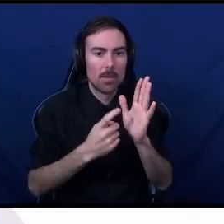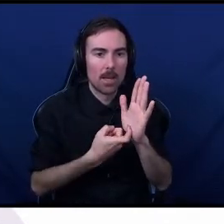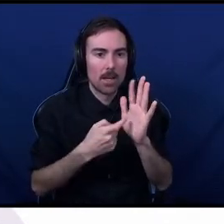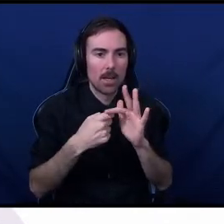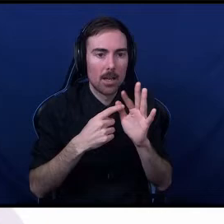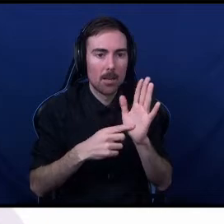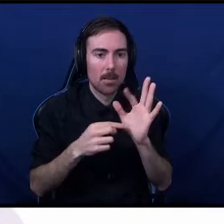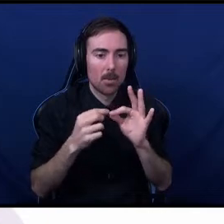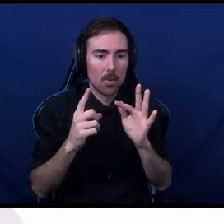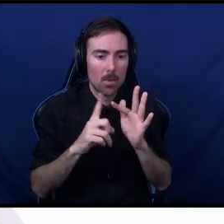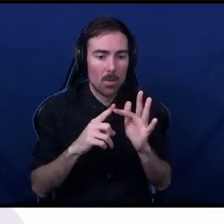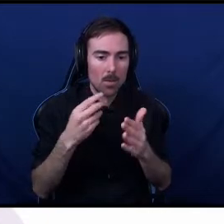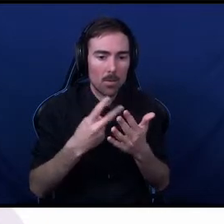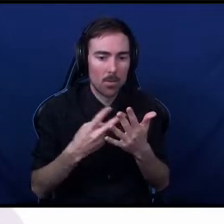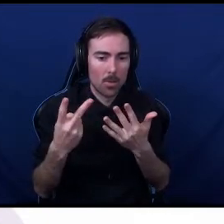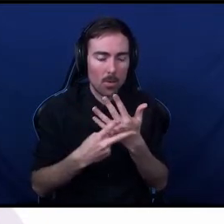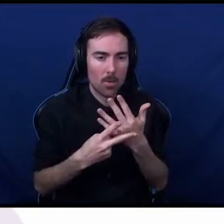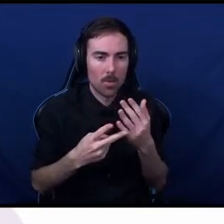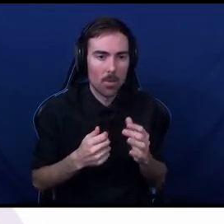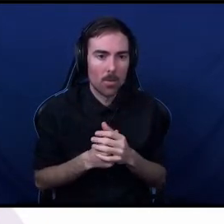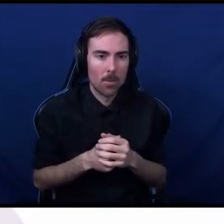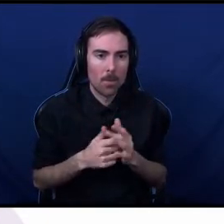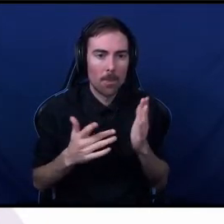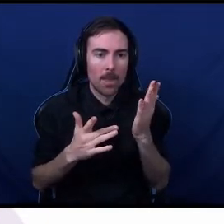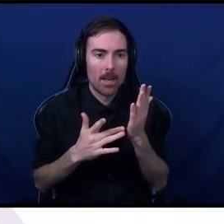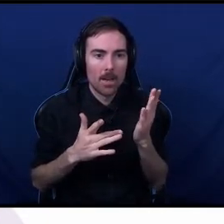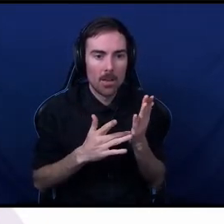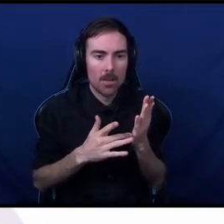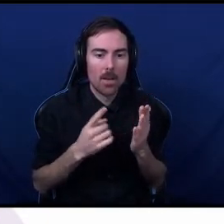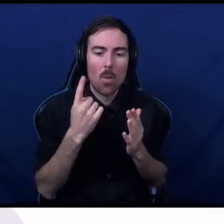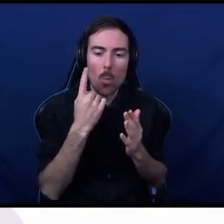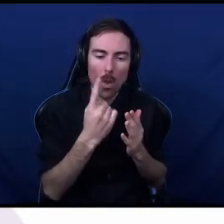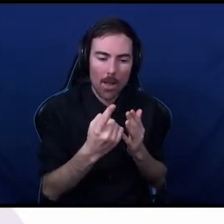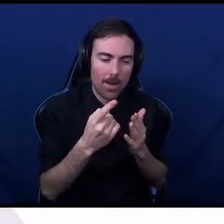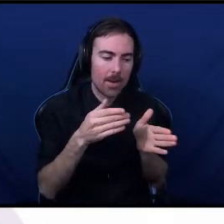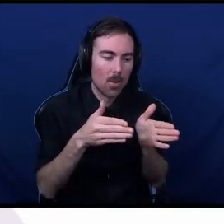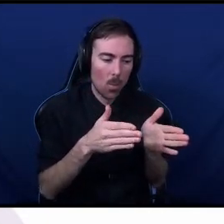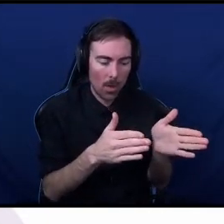is that that technology is one of the ways that we're actually going to see some of these barriers broken down.